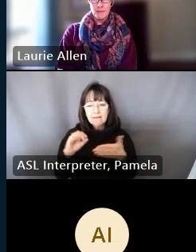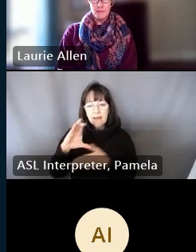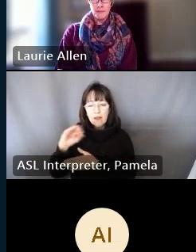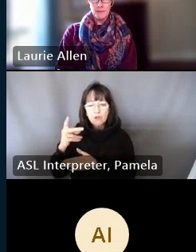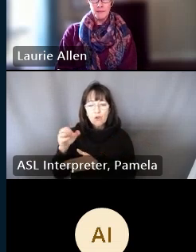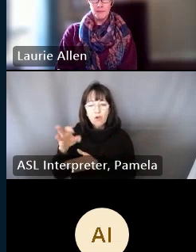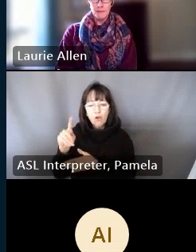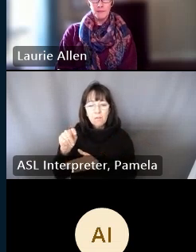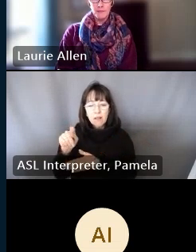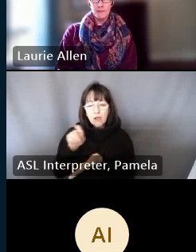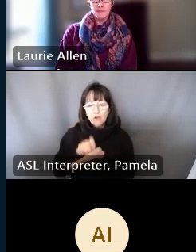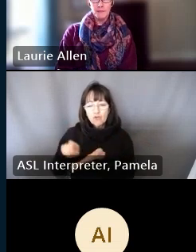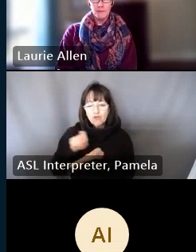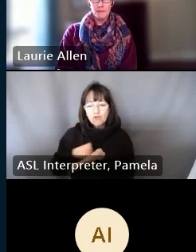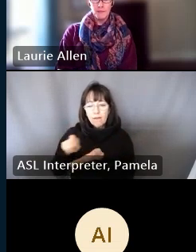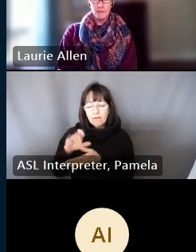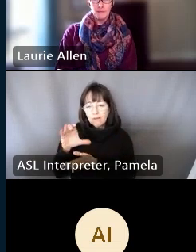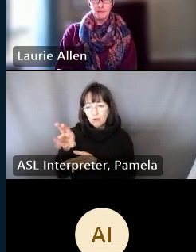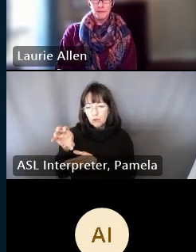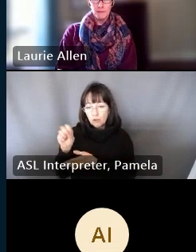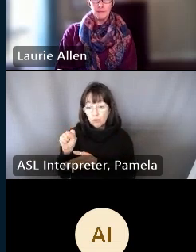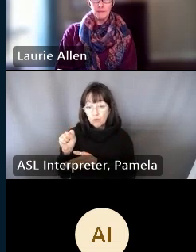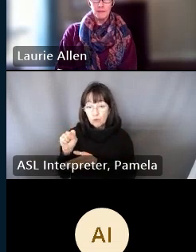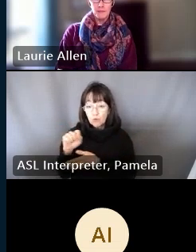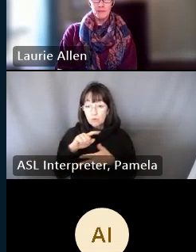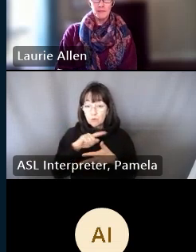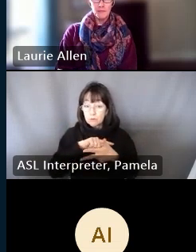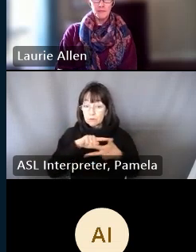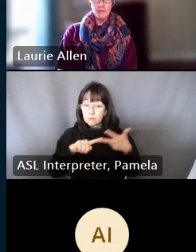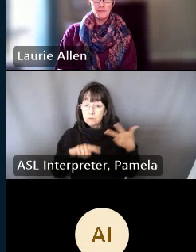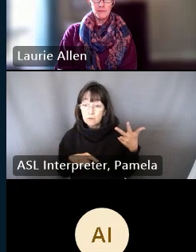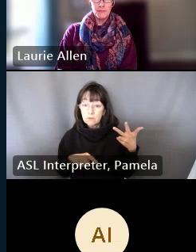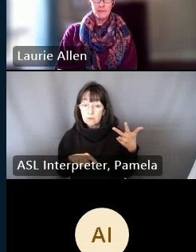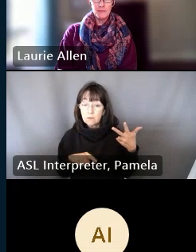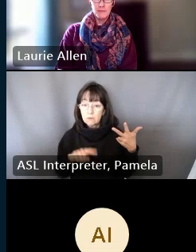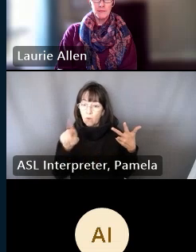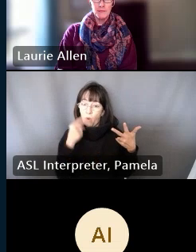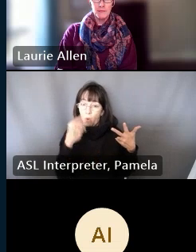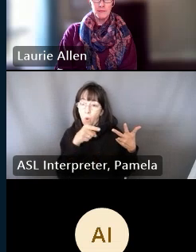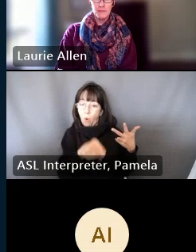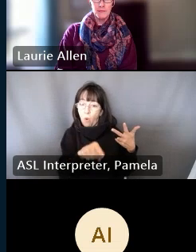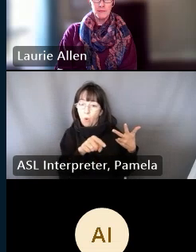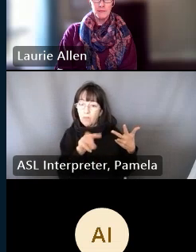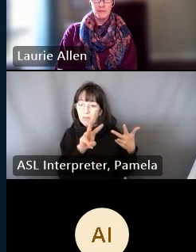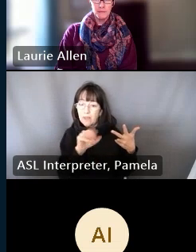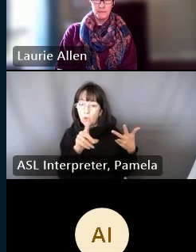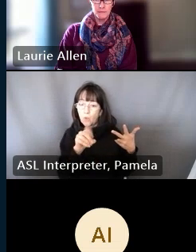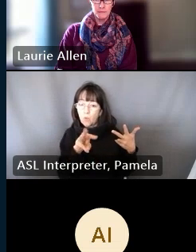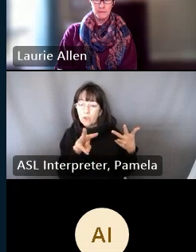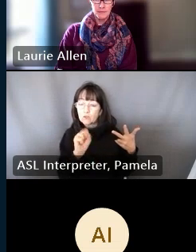Are these innate to the to the Windows operating system? Or, if somebody was on a Mac operating system